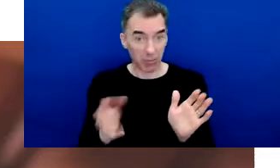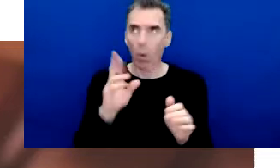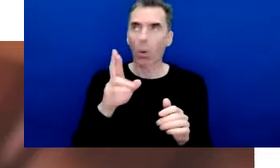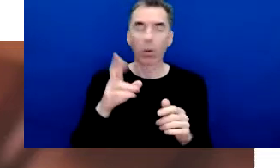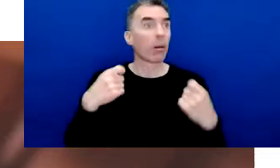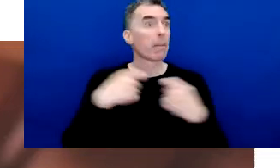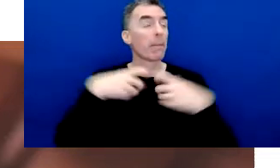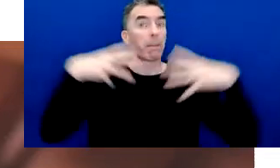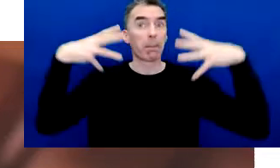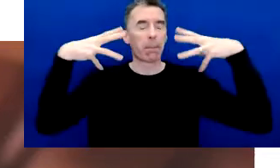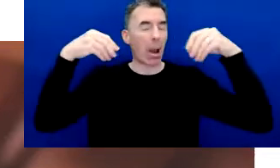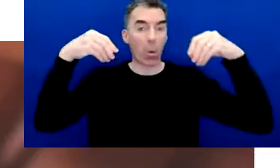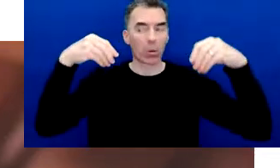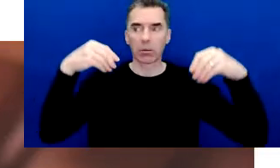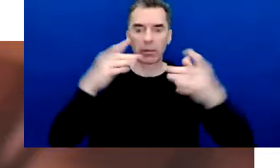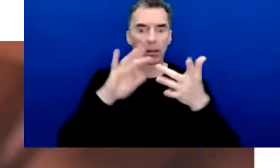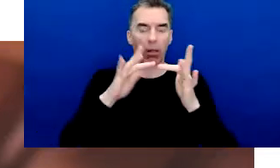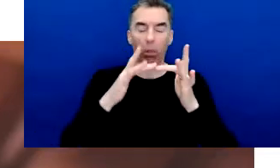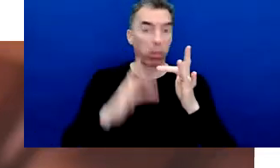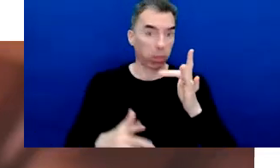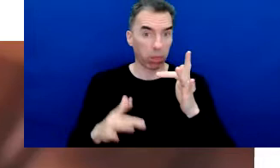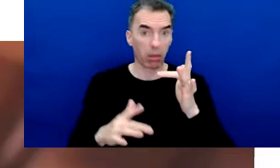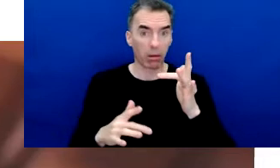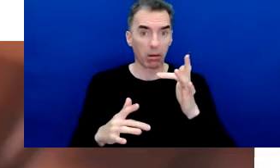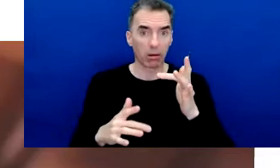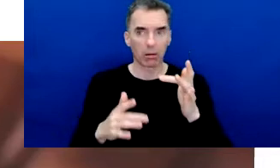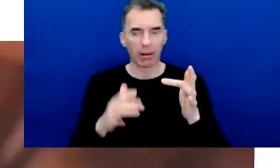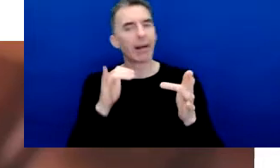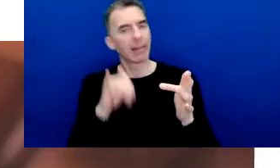or I lost Internet access, what do you do? What is your grace? Period?